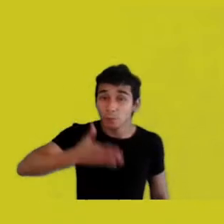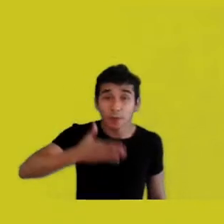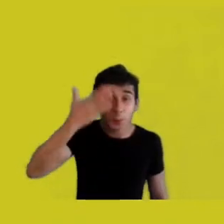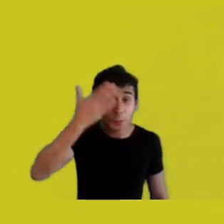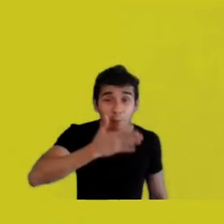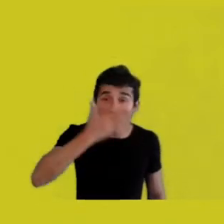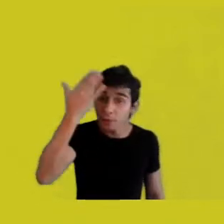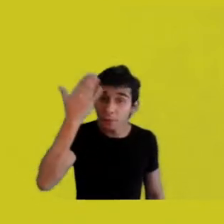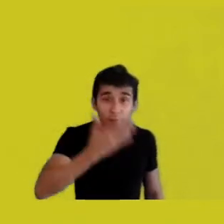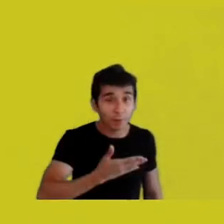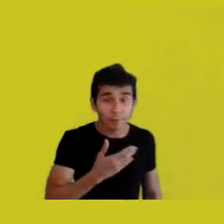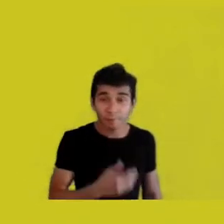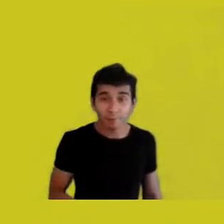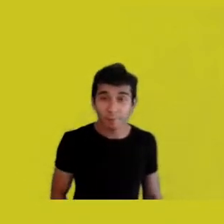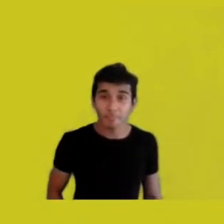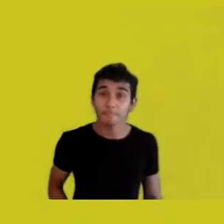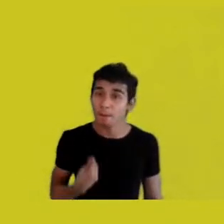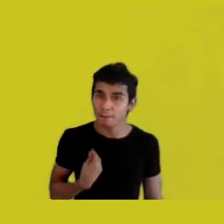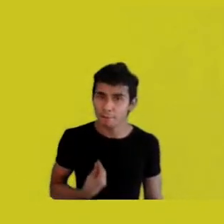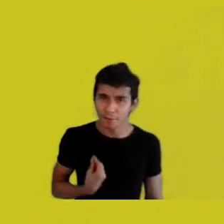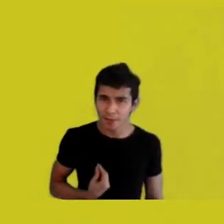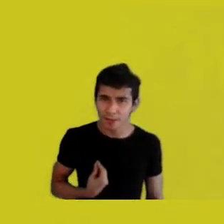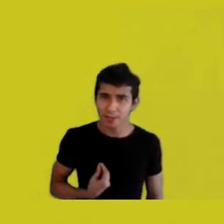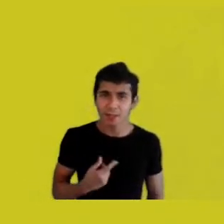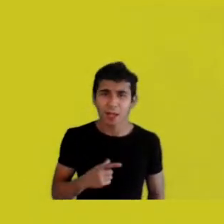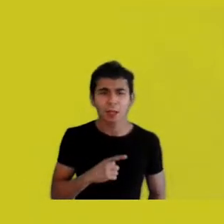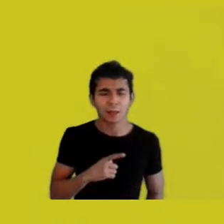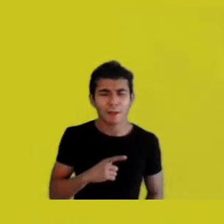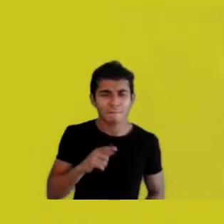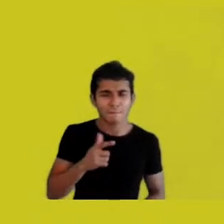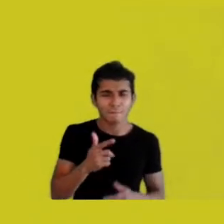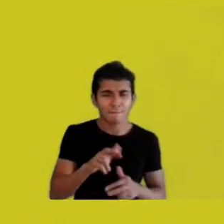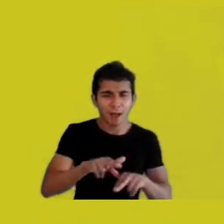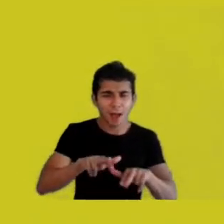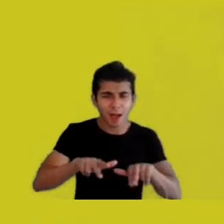other possible occupations of existence,